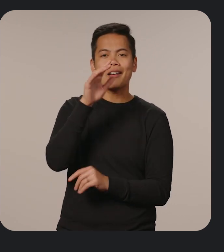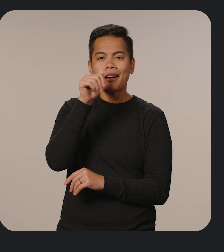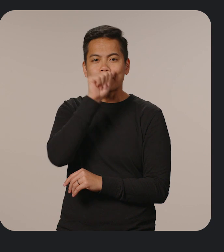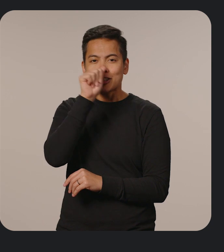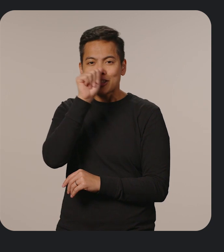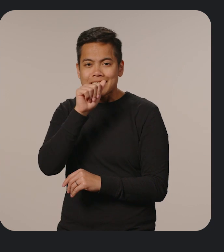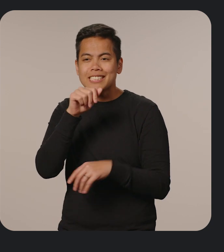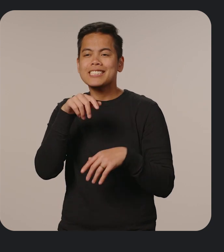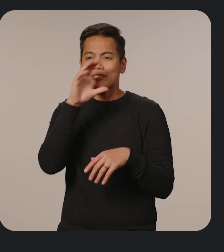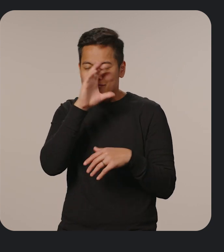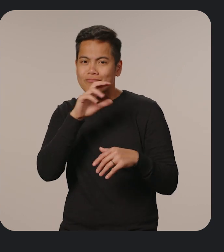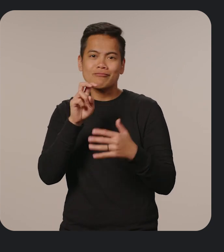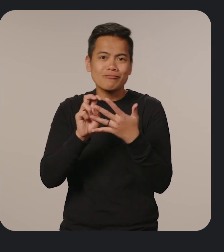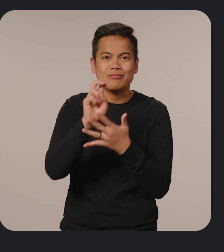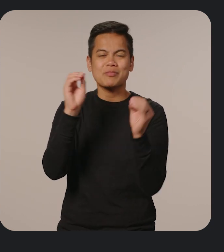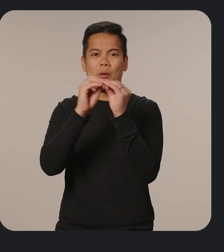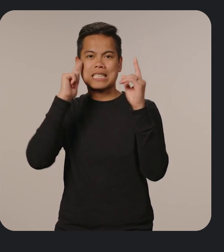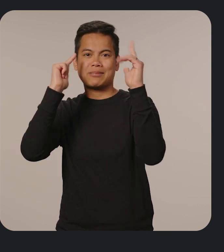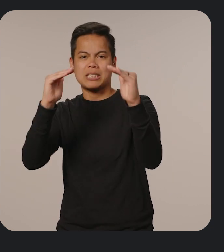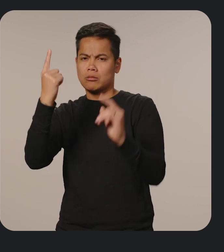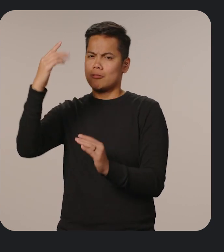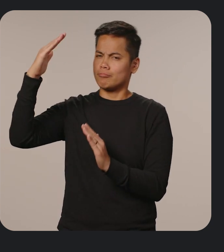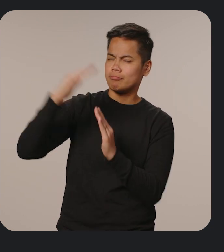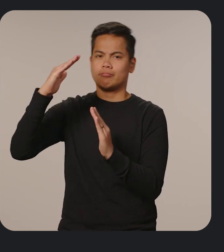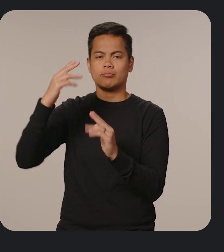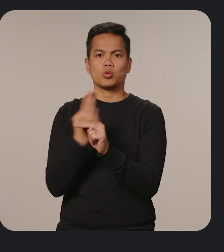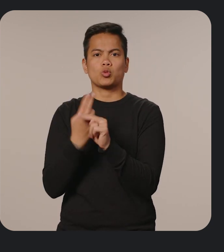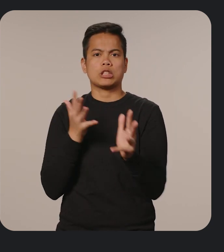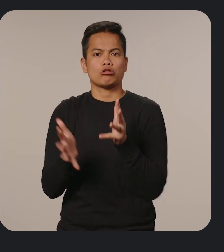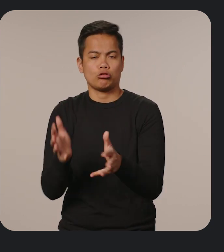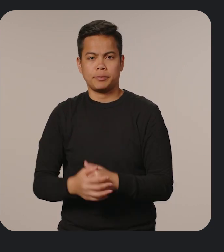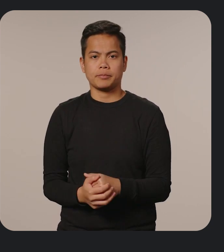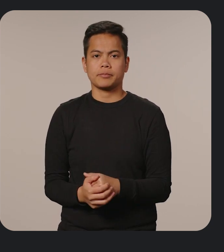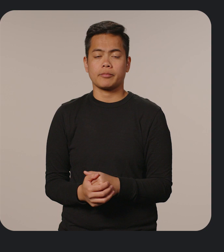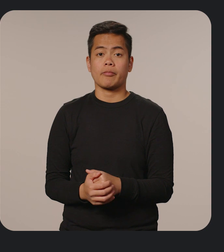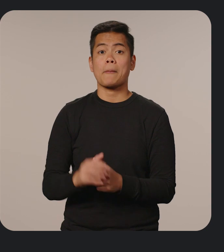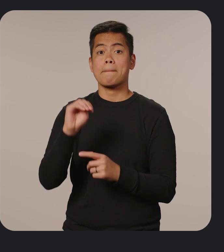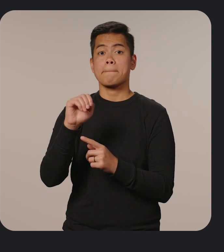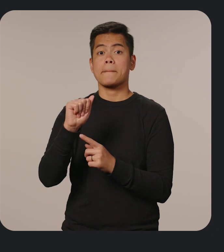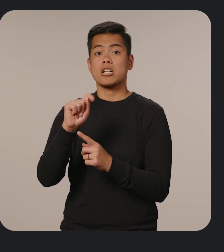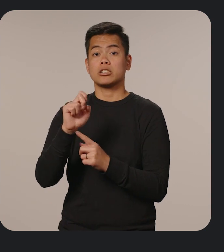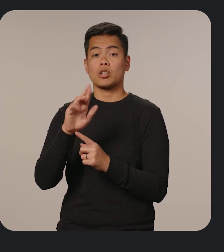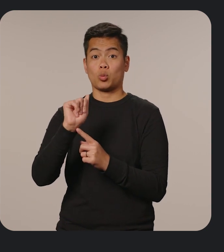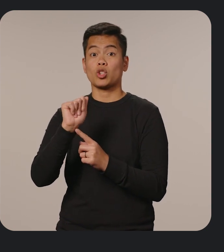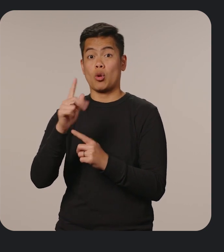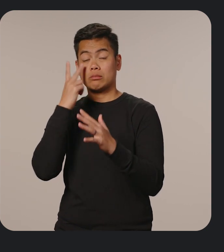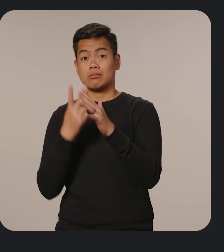are now available in Search, Bottom Sheets, and Side Sheets in Material Android for Views. We'll be following up on this release